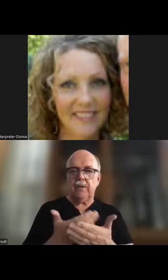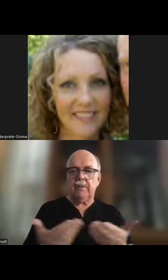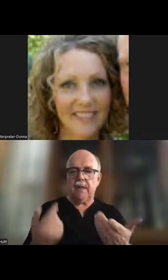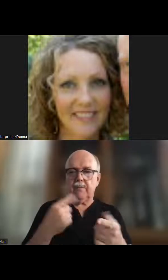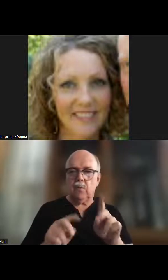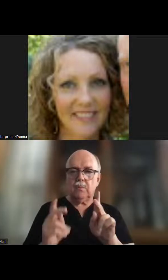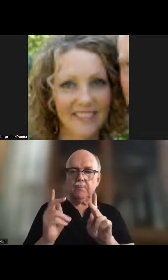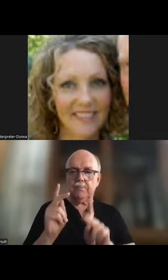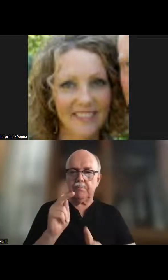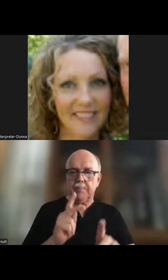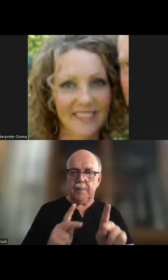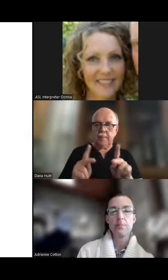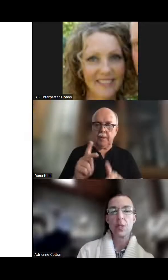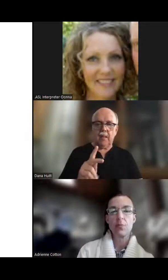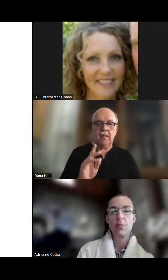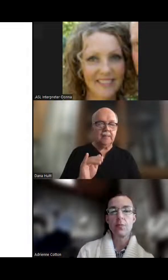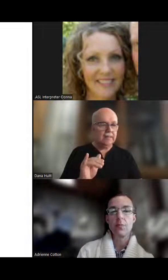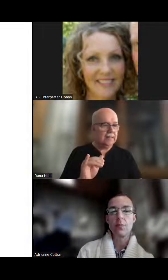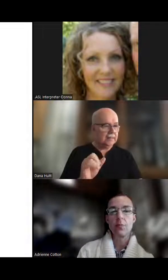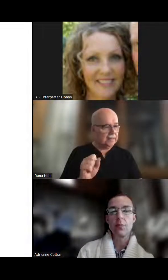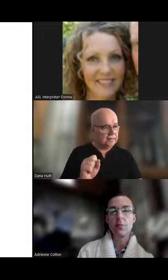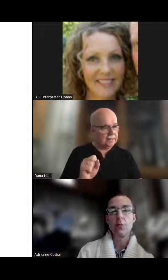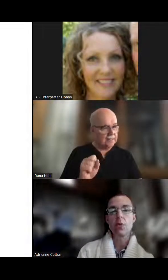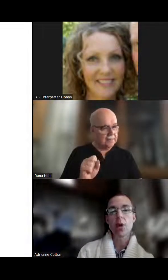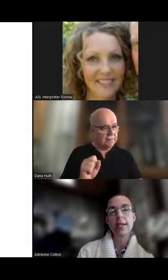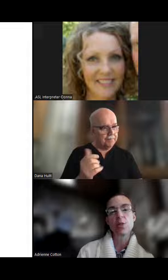been an unpaid family provider as well as